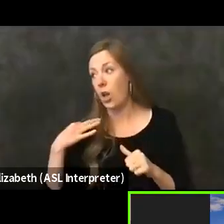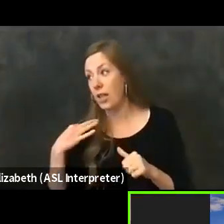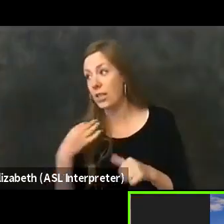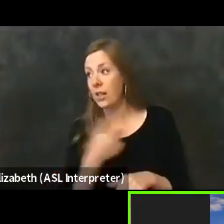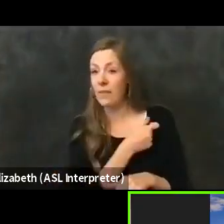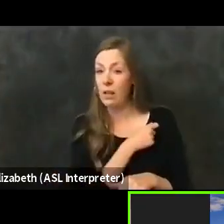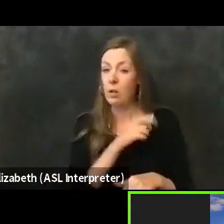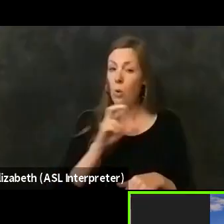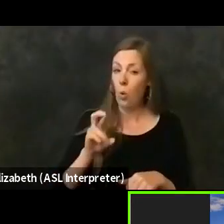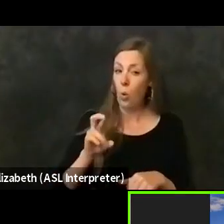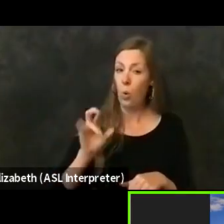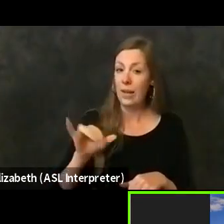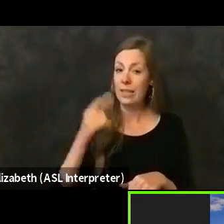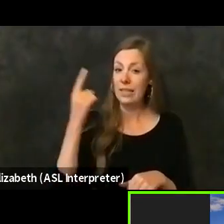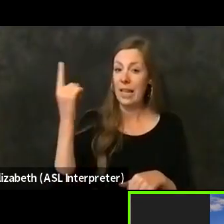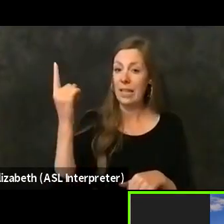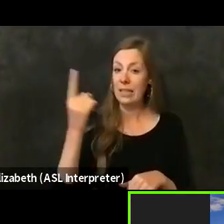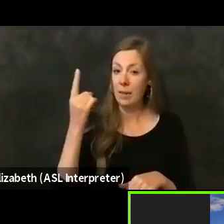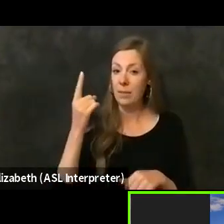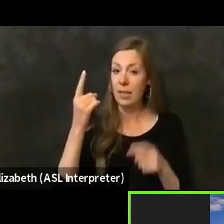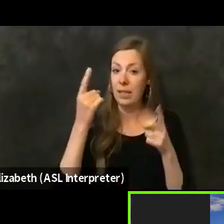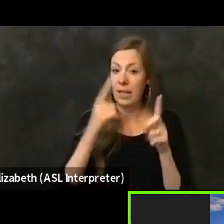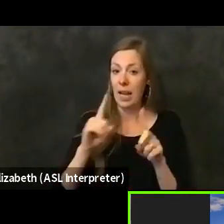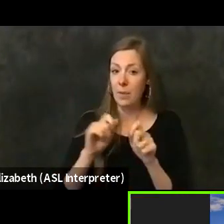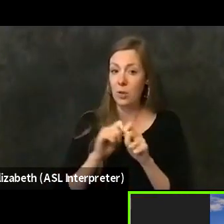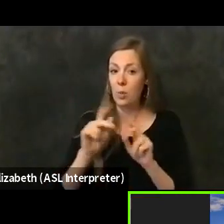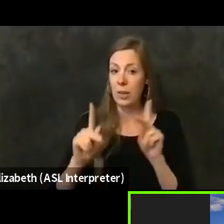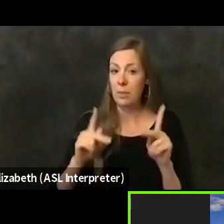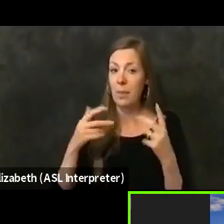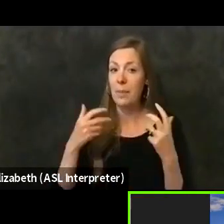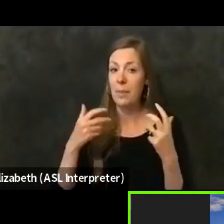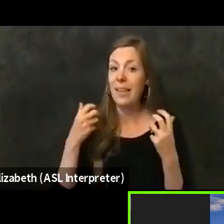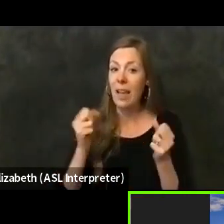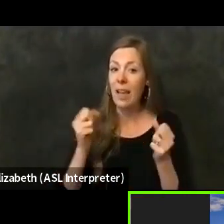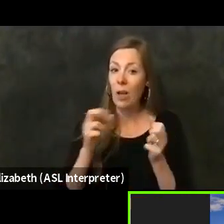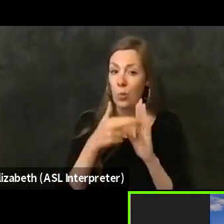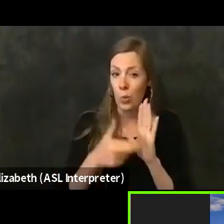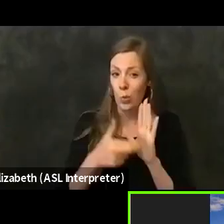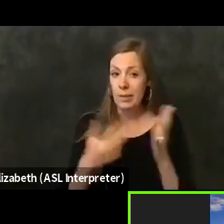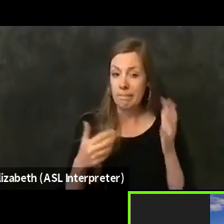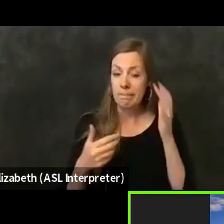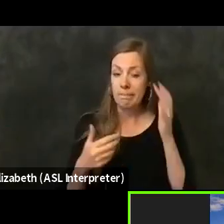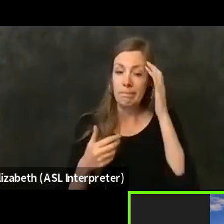or is that something that comes in with public health rules? We anticipate that to be at the state and